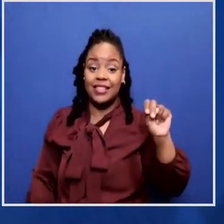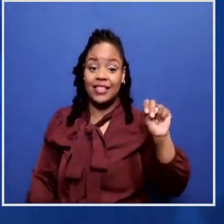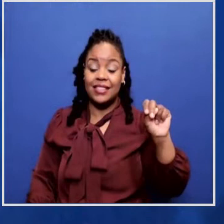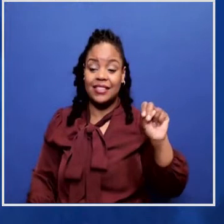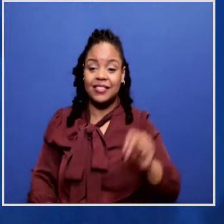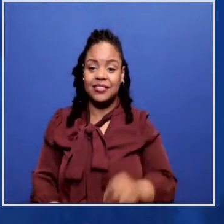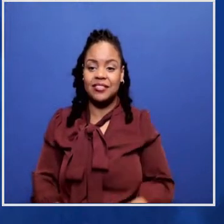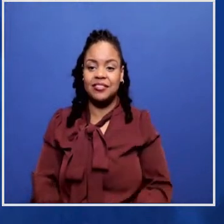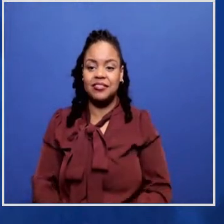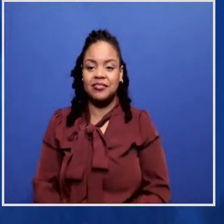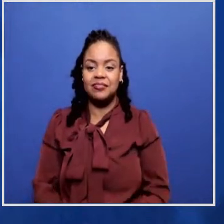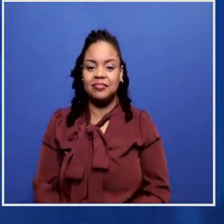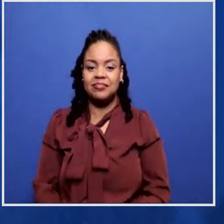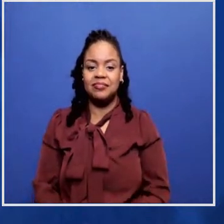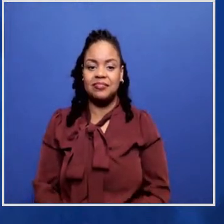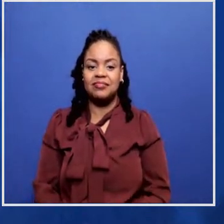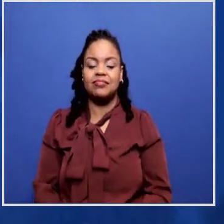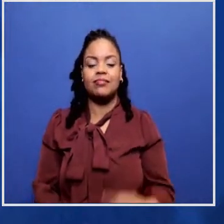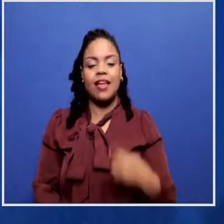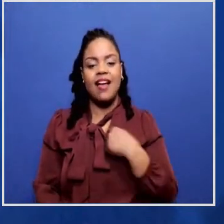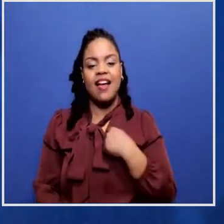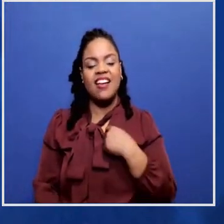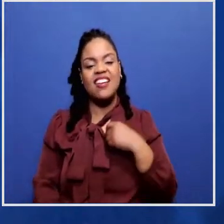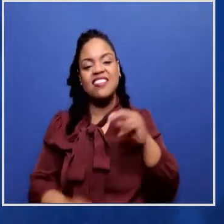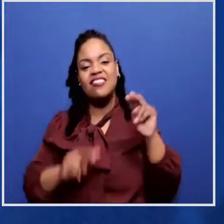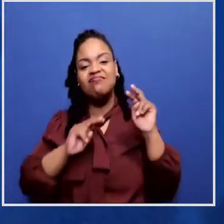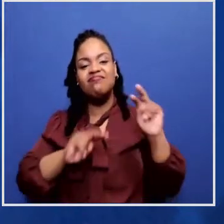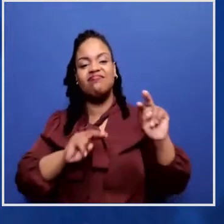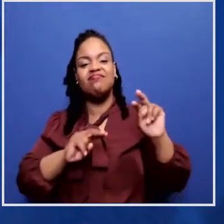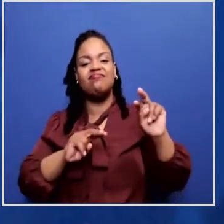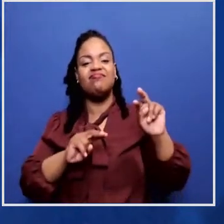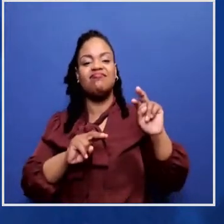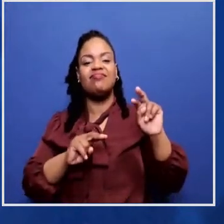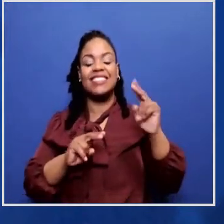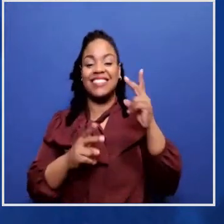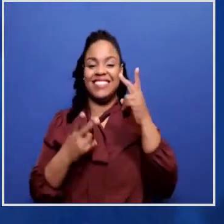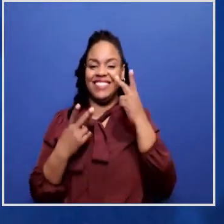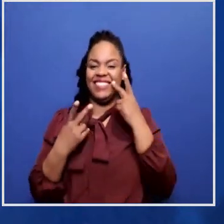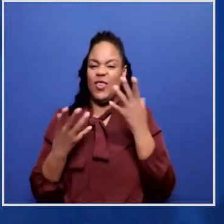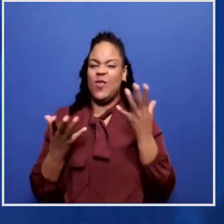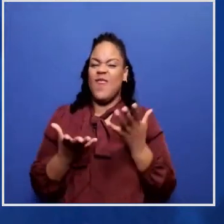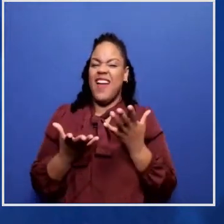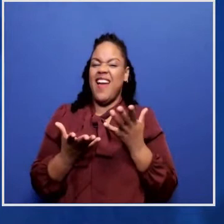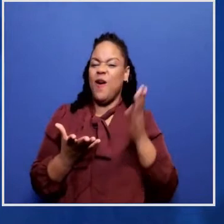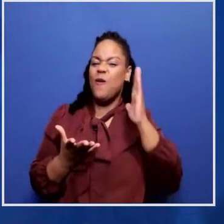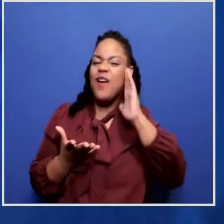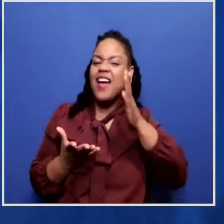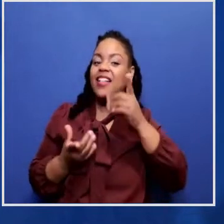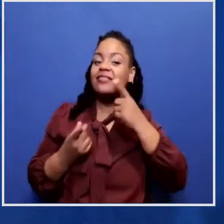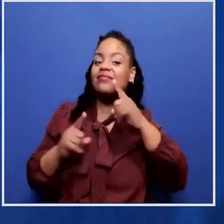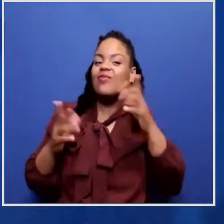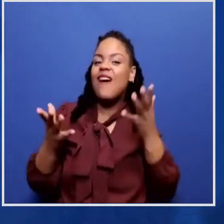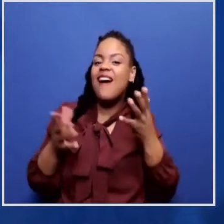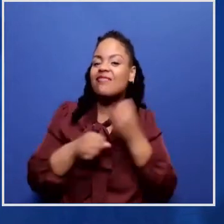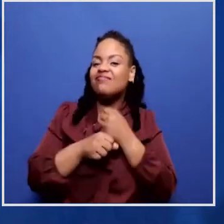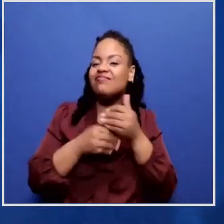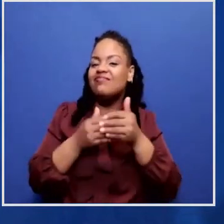I AM IN AWE, AND I LOOK